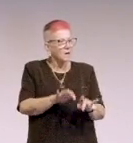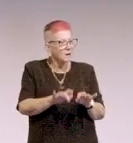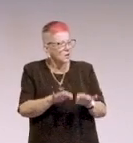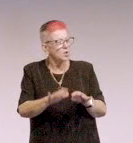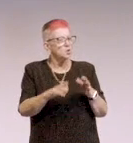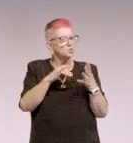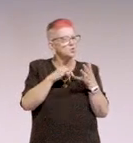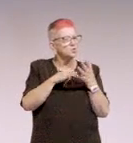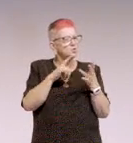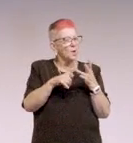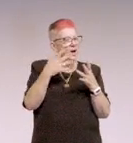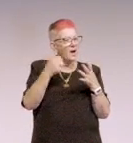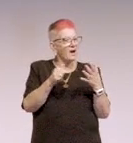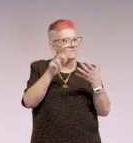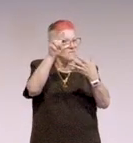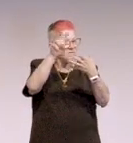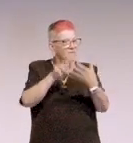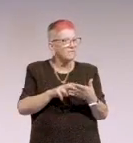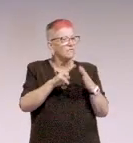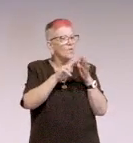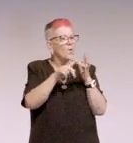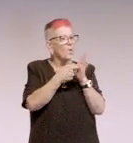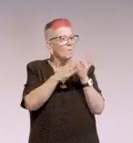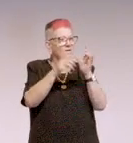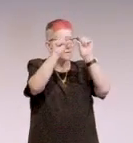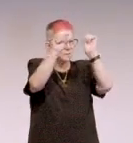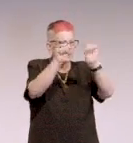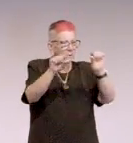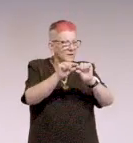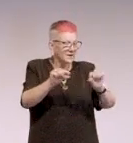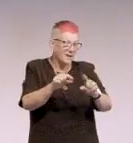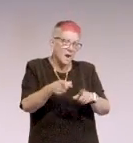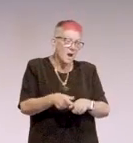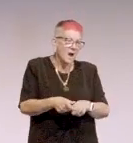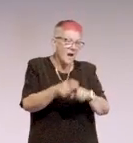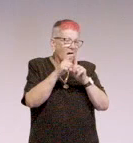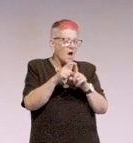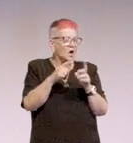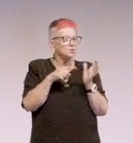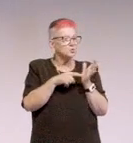Let's say a form has 20 years, it is hard to click the mouse every